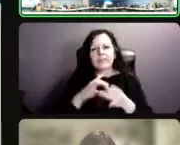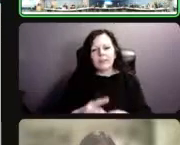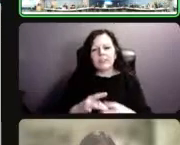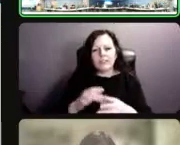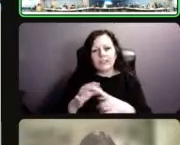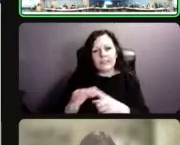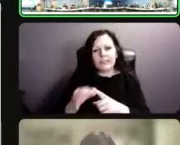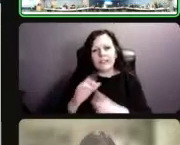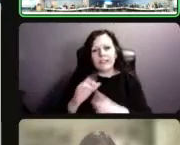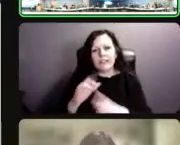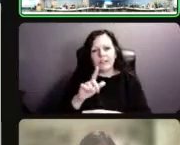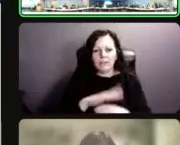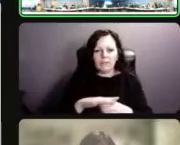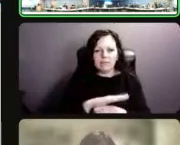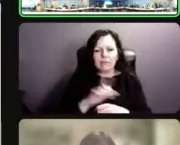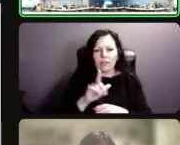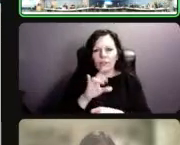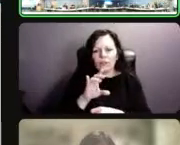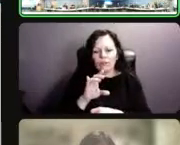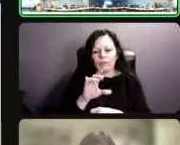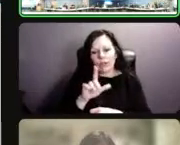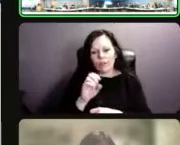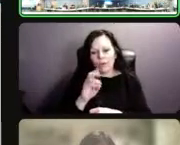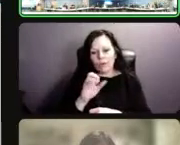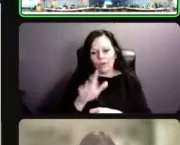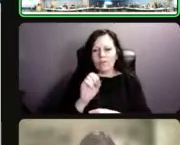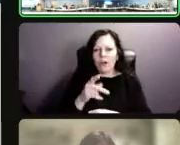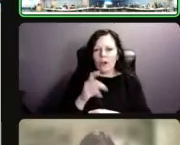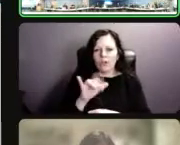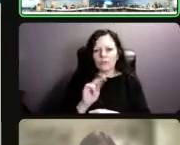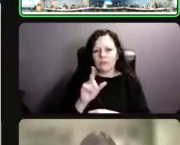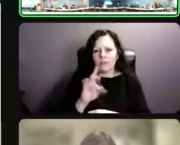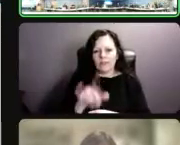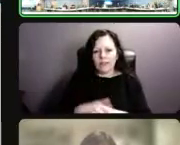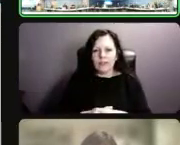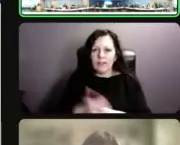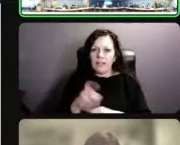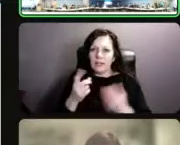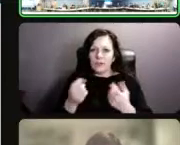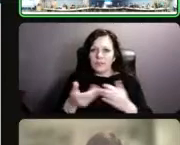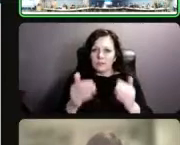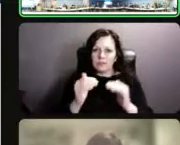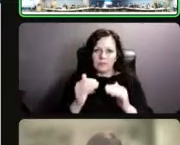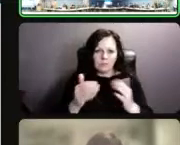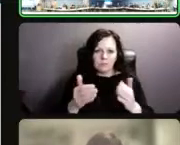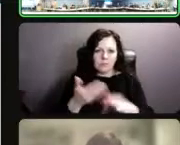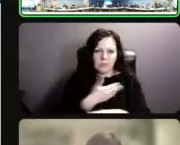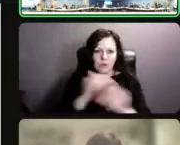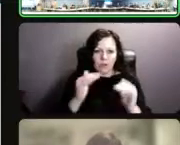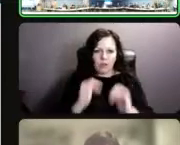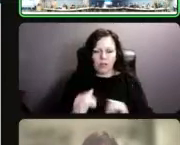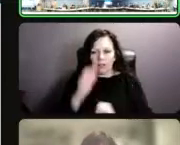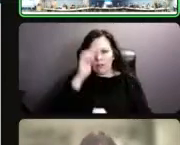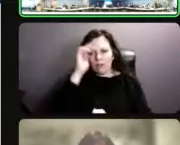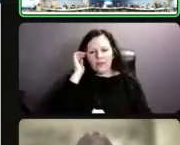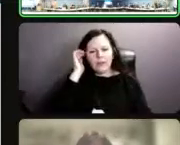ALL GOVERNMENTS AND